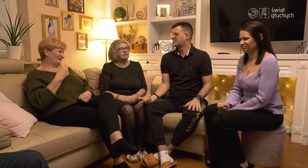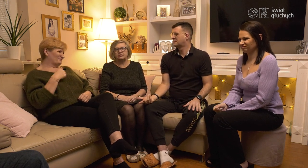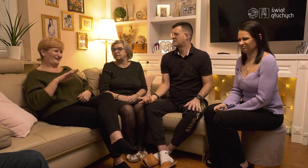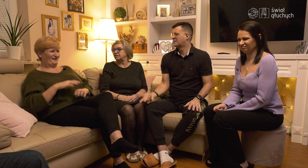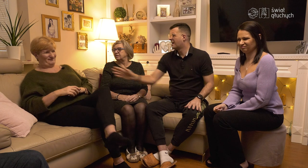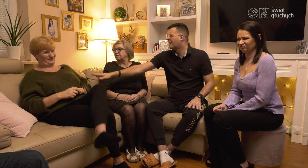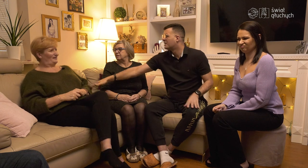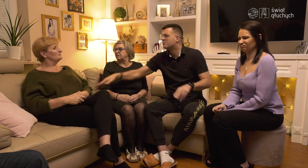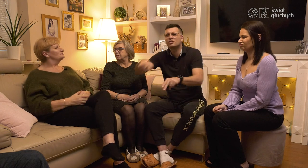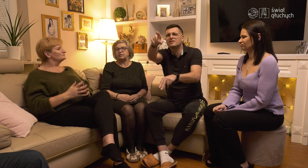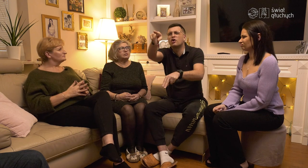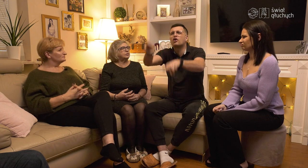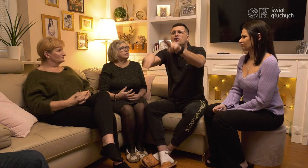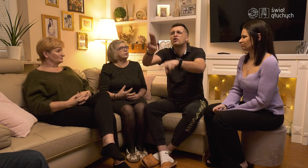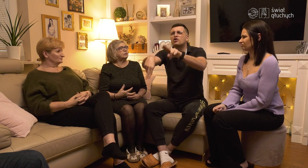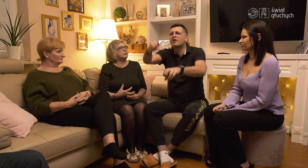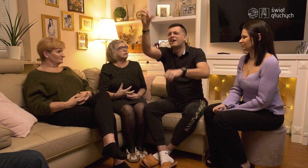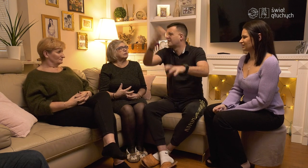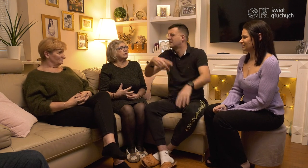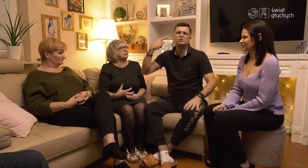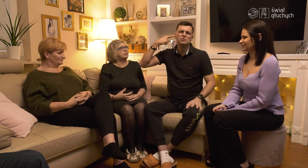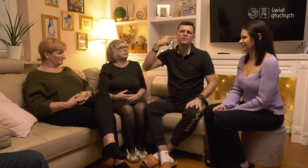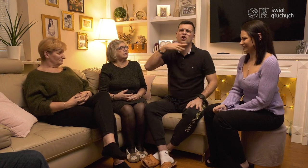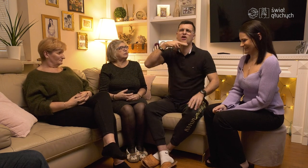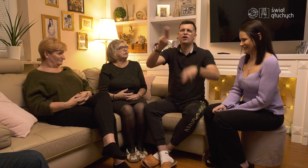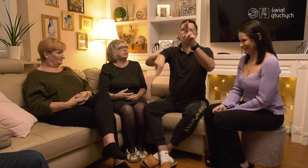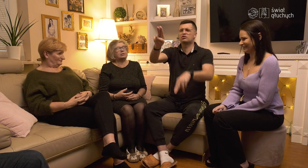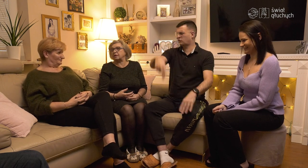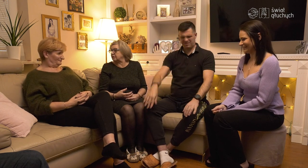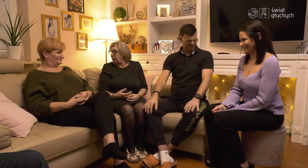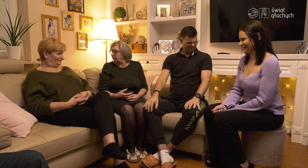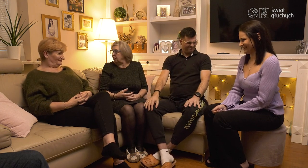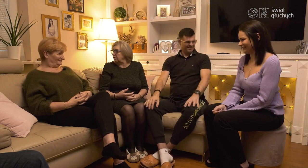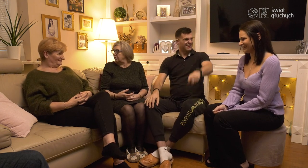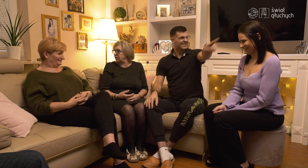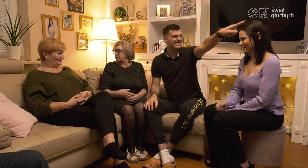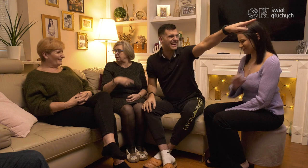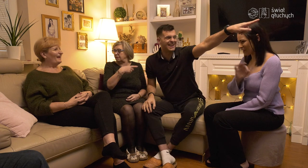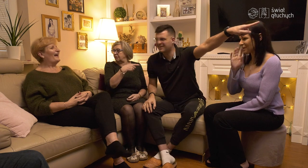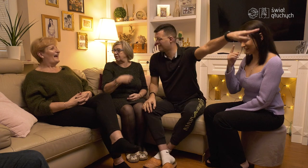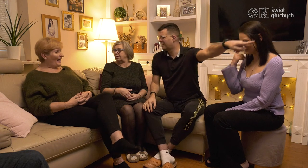[Rafał]: But she could hear, she would call out to us, for example, when the water was boiling.